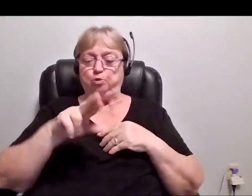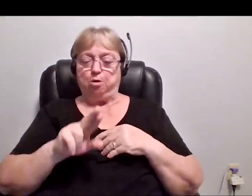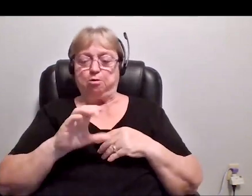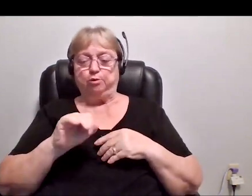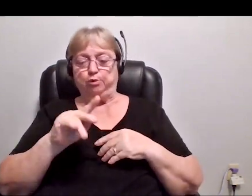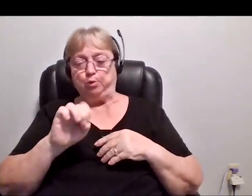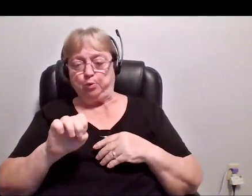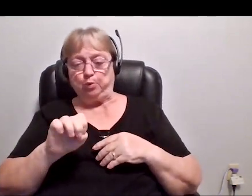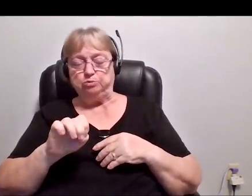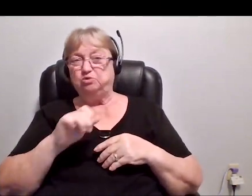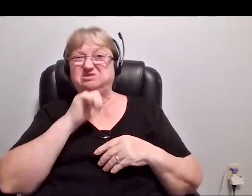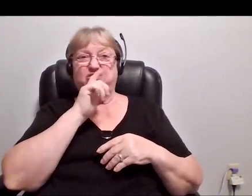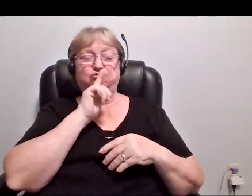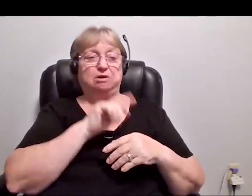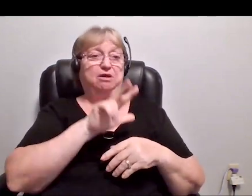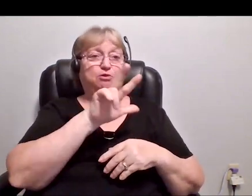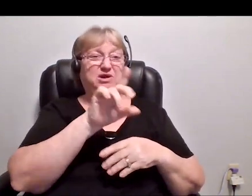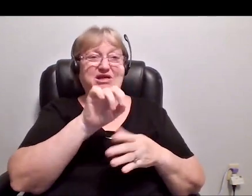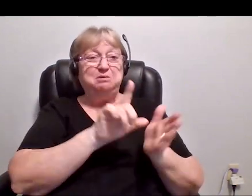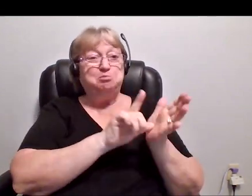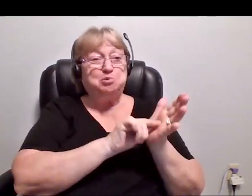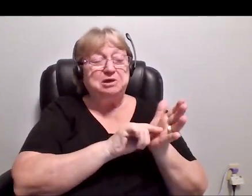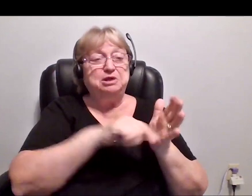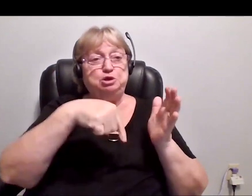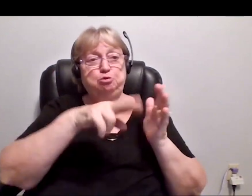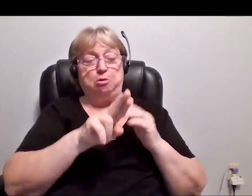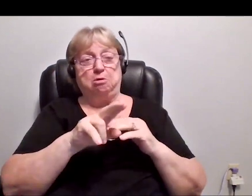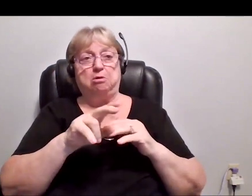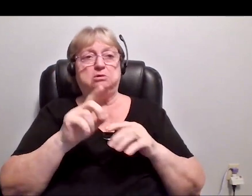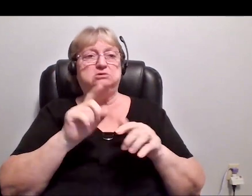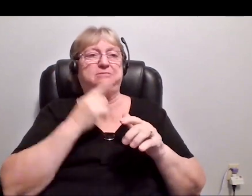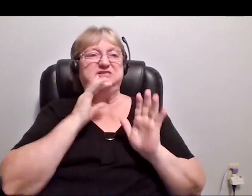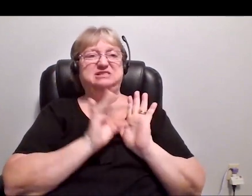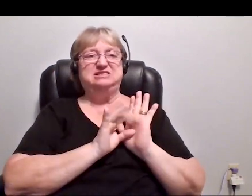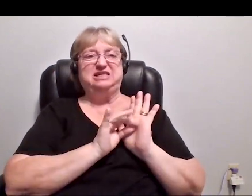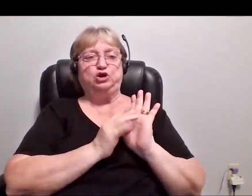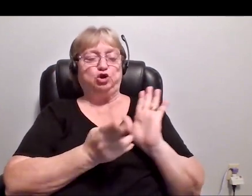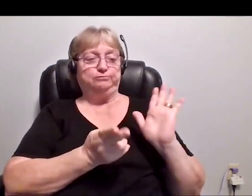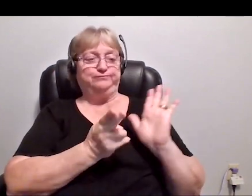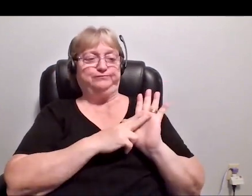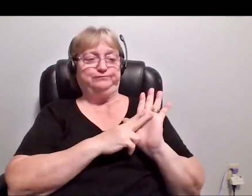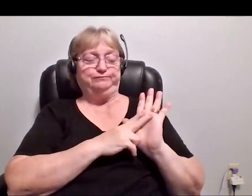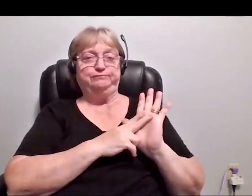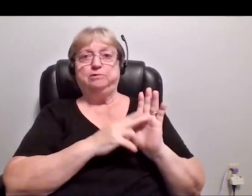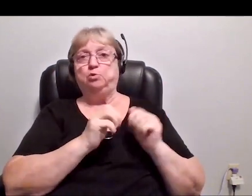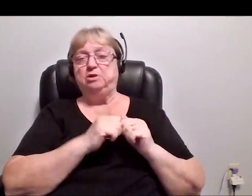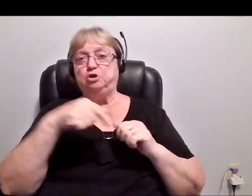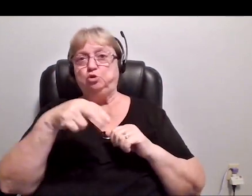It's not 3D printed QR code. Sometimes we'll add a sticker with a QR code that you can scan for audio.